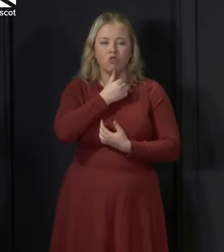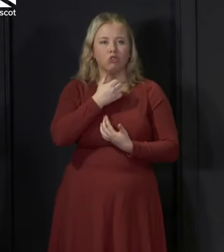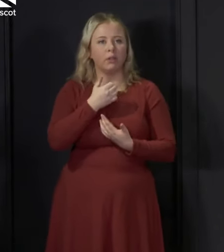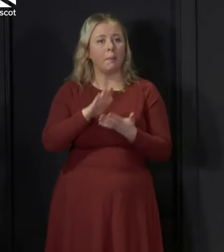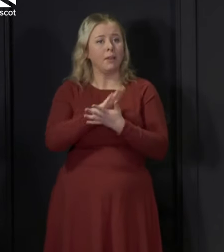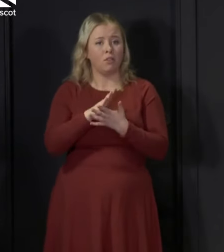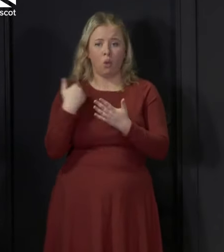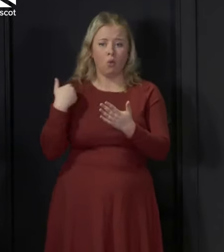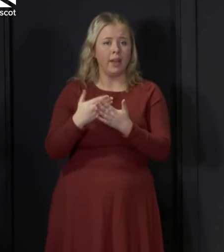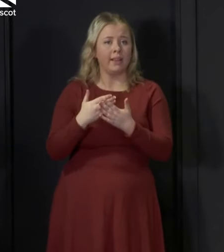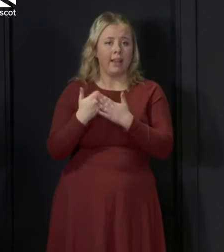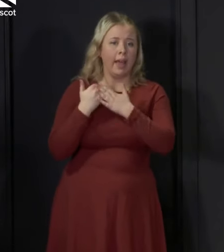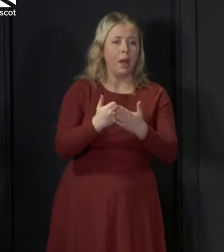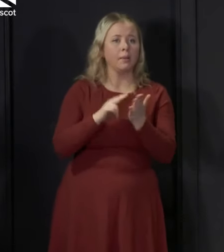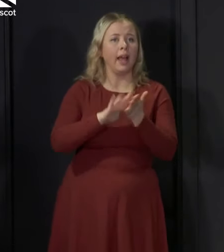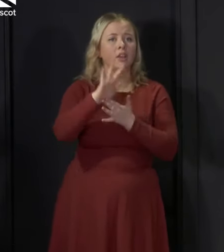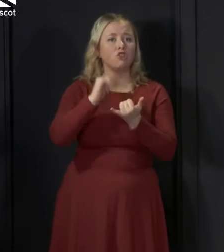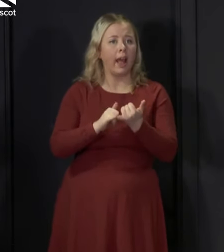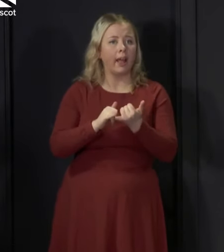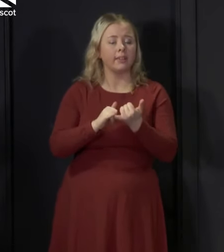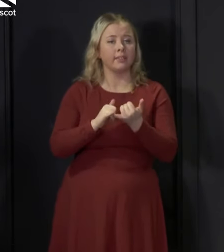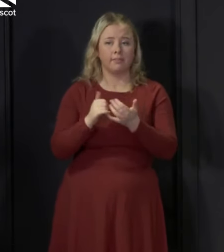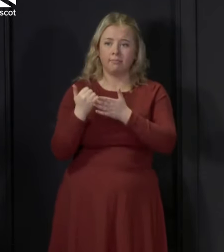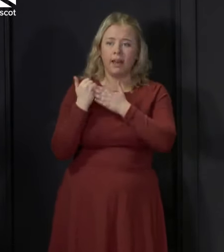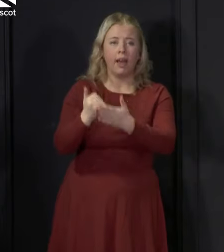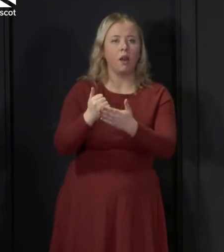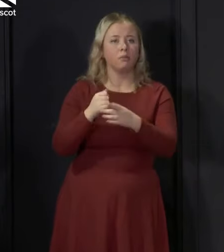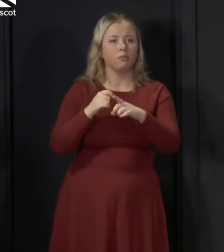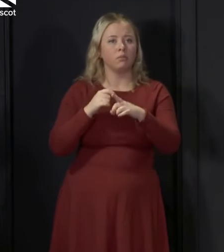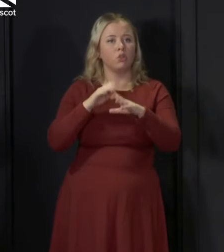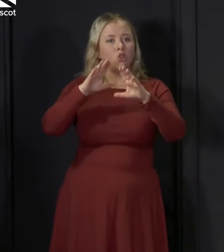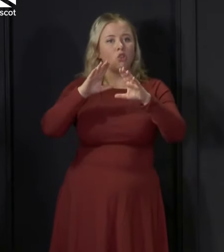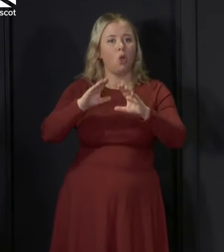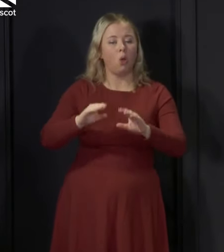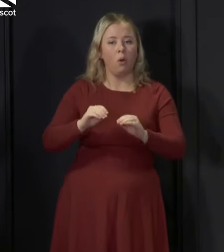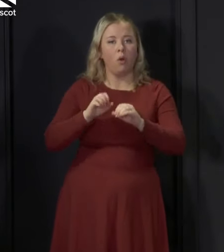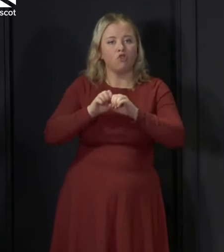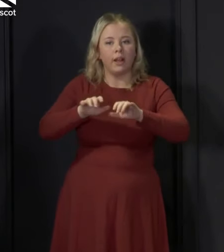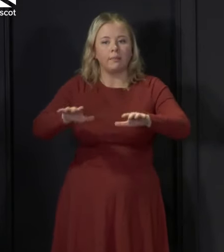helped protect the NHS, we've helped to push transmission rates in the community to a much